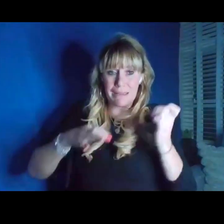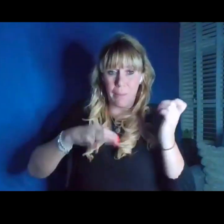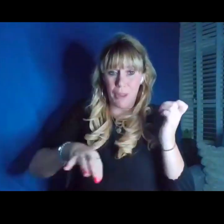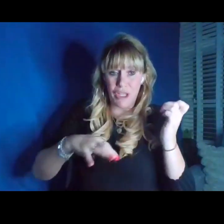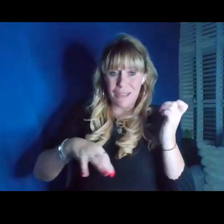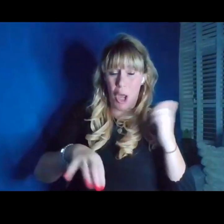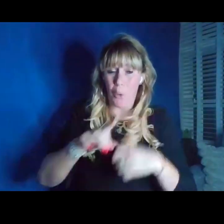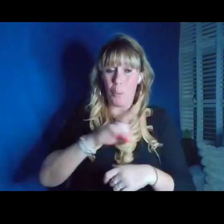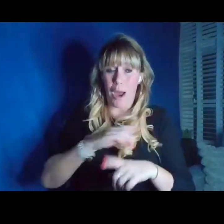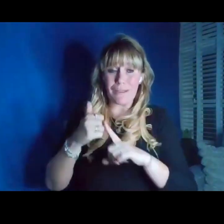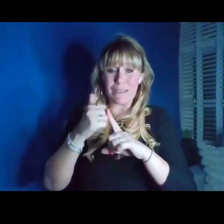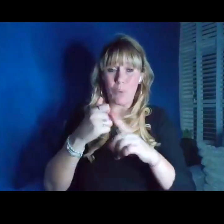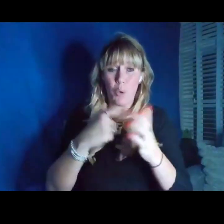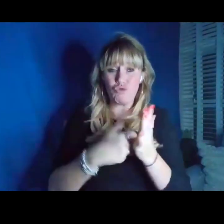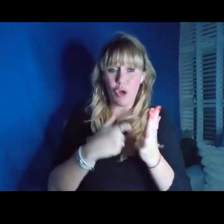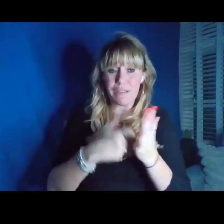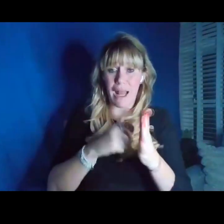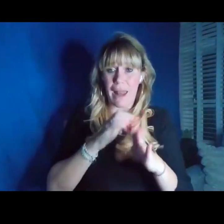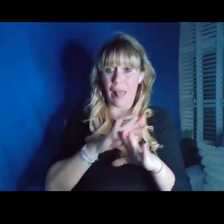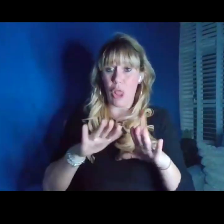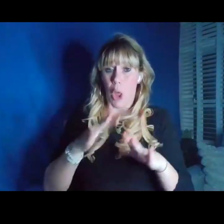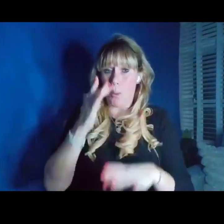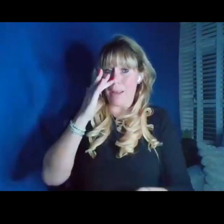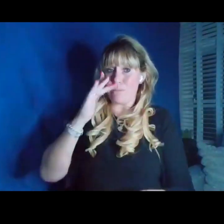and in no way was pretending that he could play.